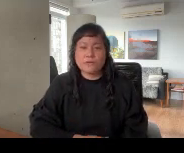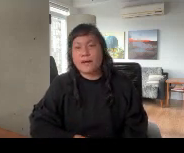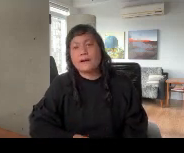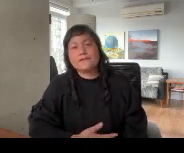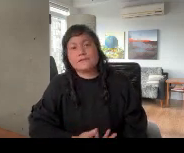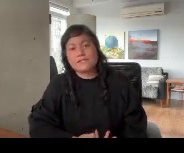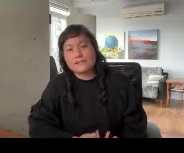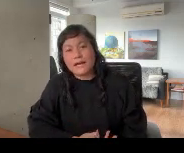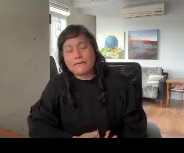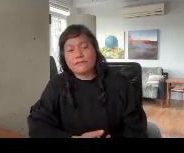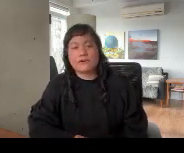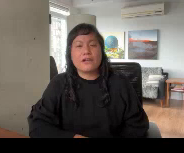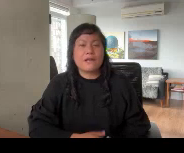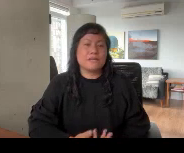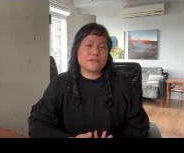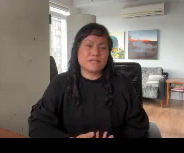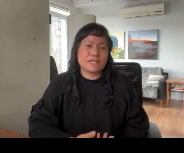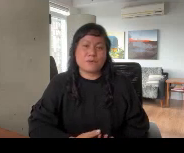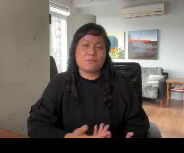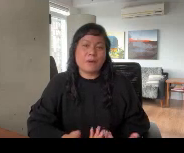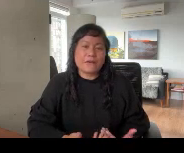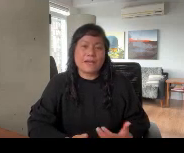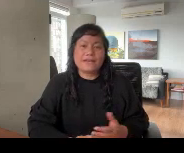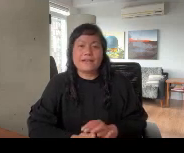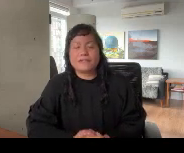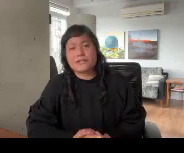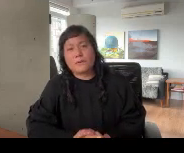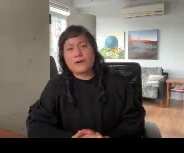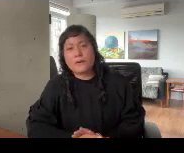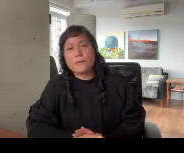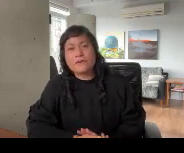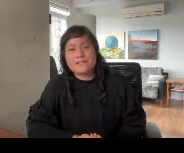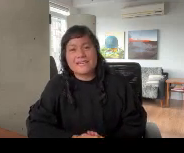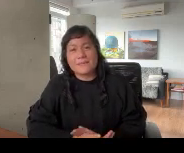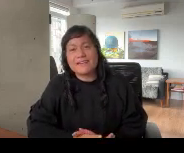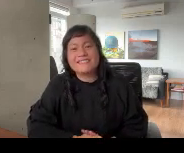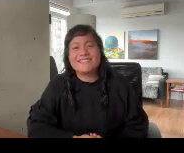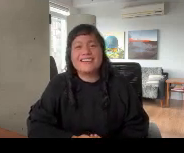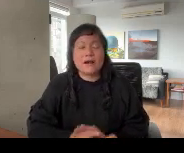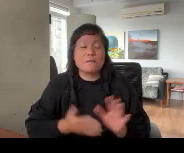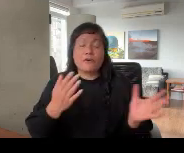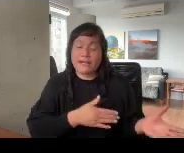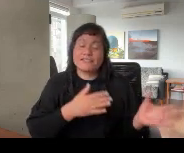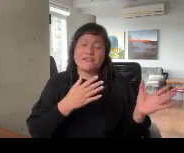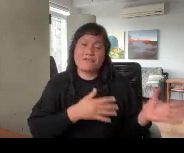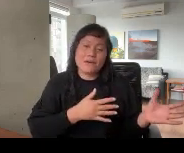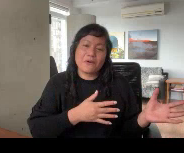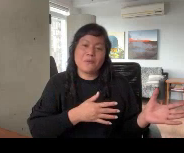2012. So just after McGill sites were migrated into our homegrown CMS... or actually from our